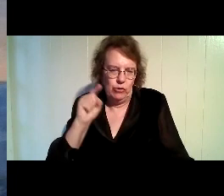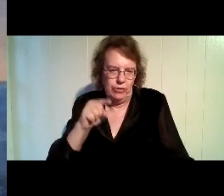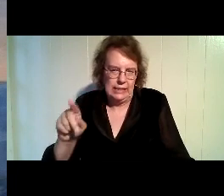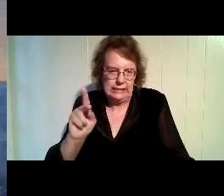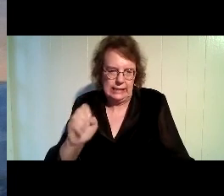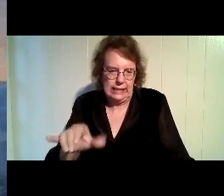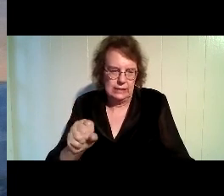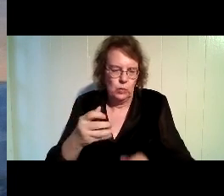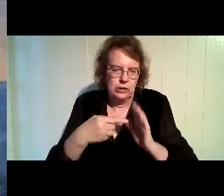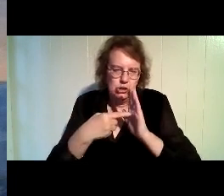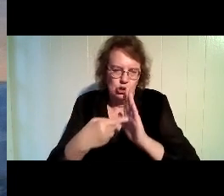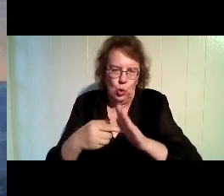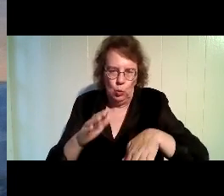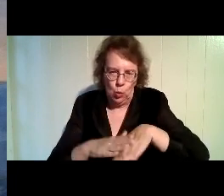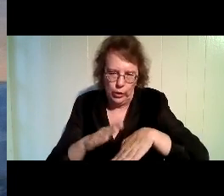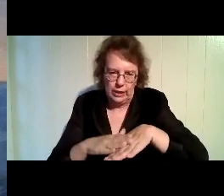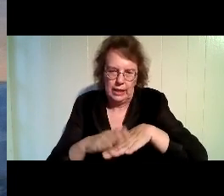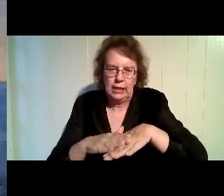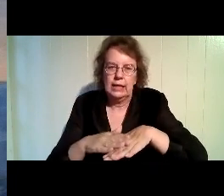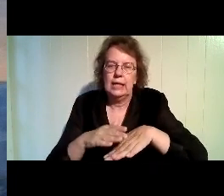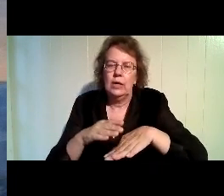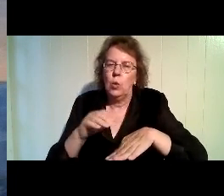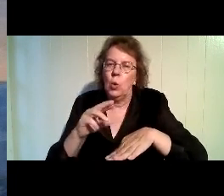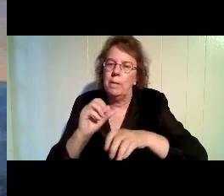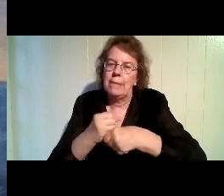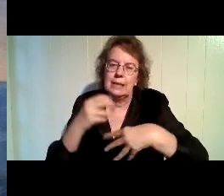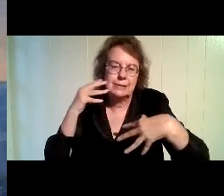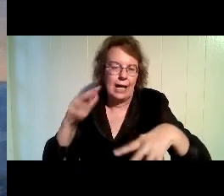a warning. And to make a sound when they are turned